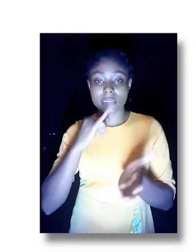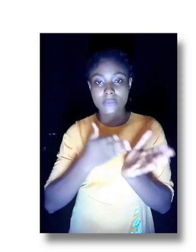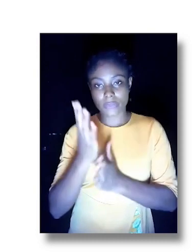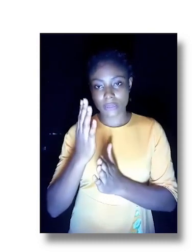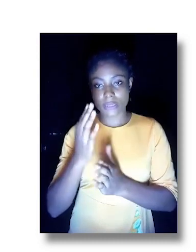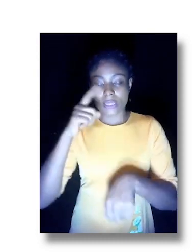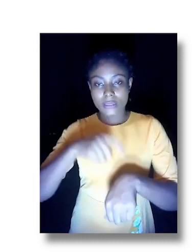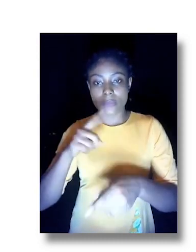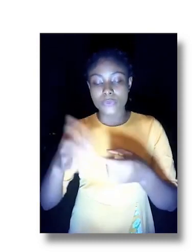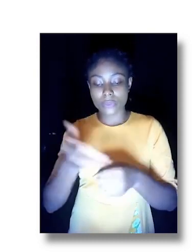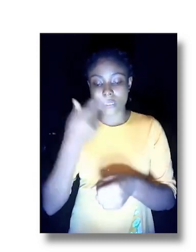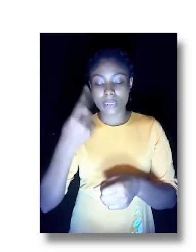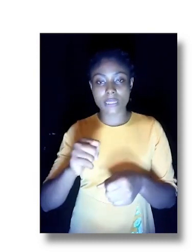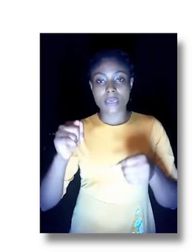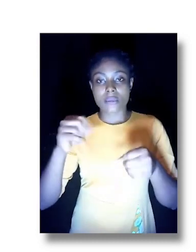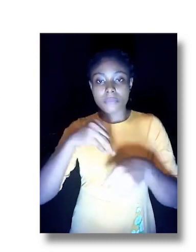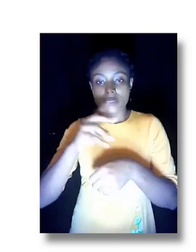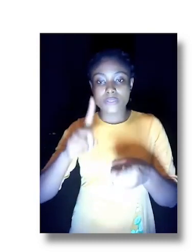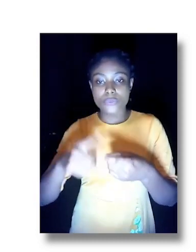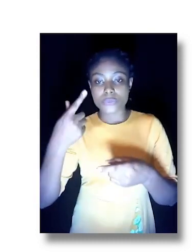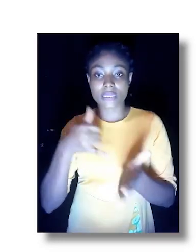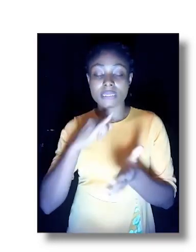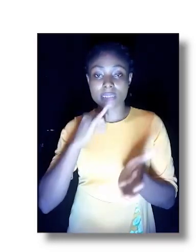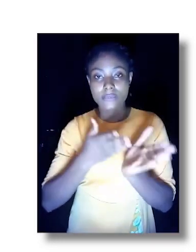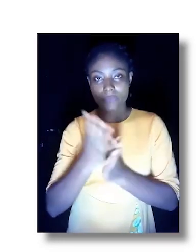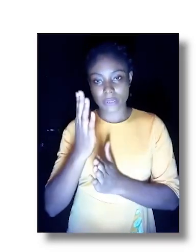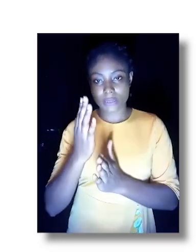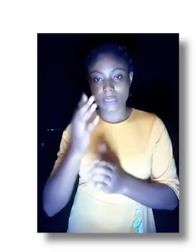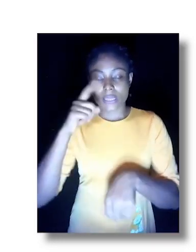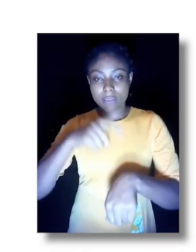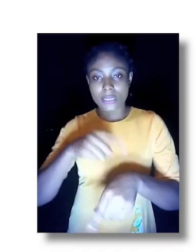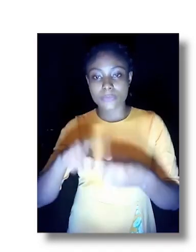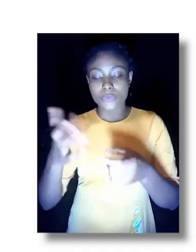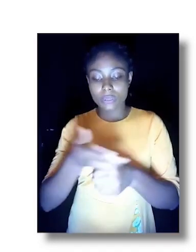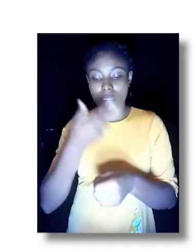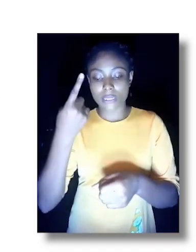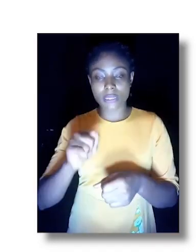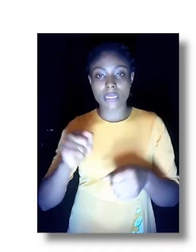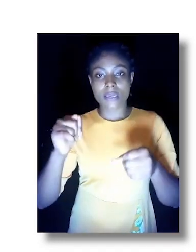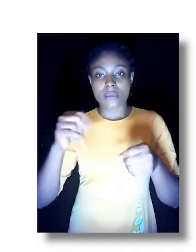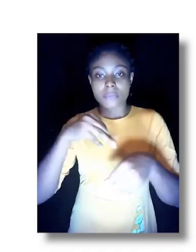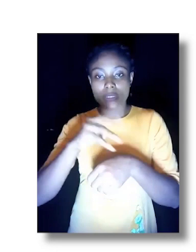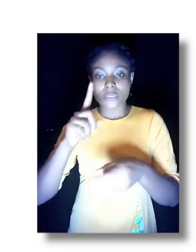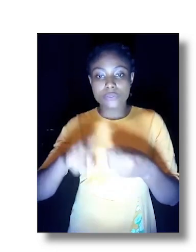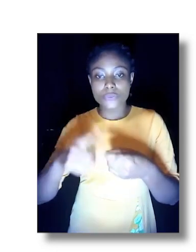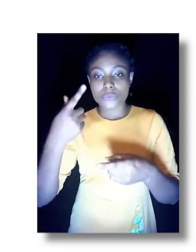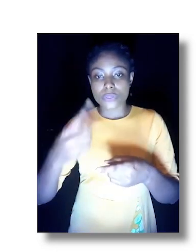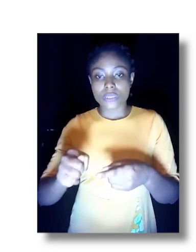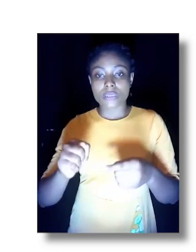take the message to the doorposts of the hearing community - the message of a collective responsibility